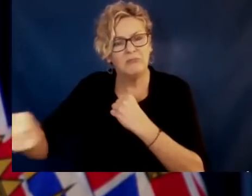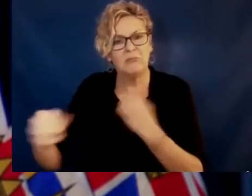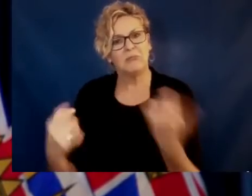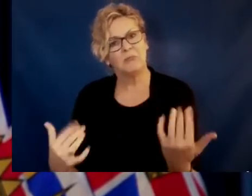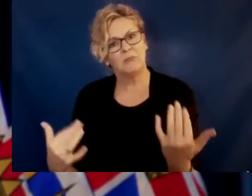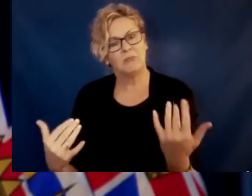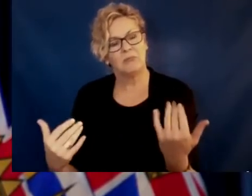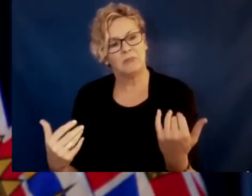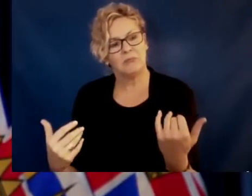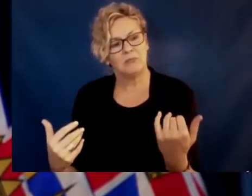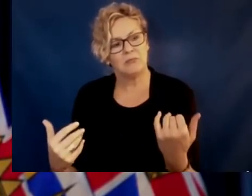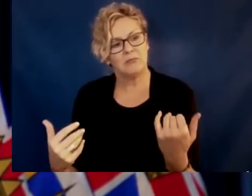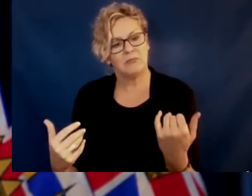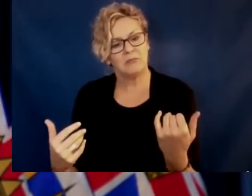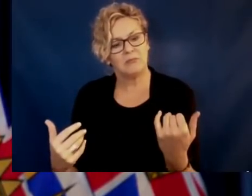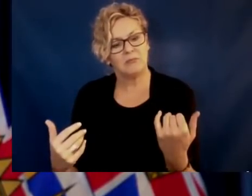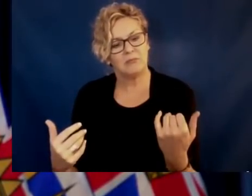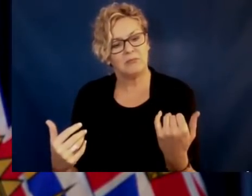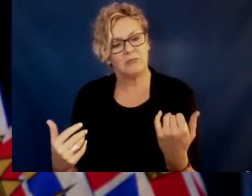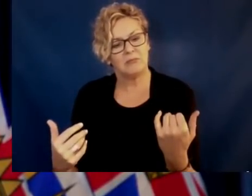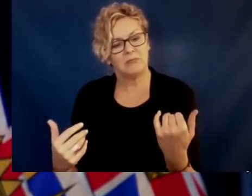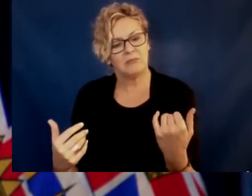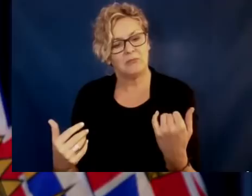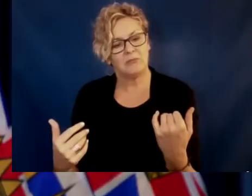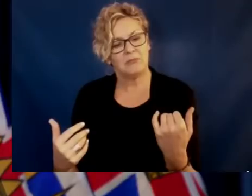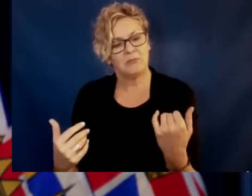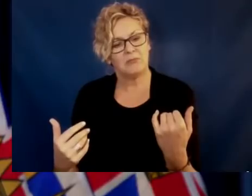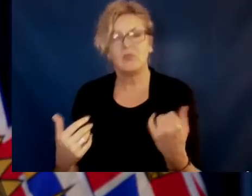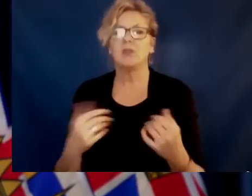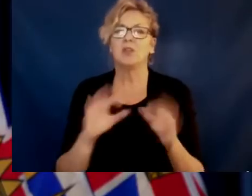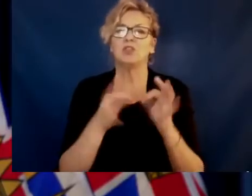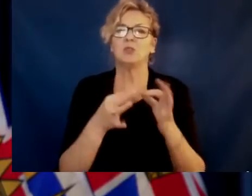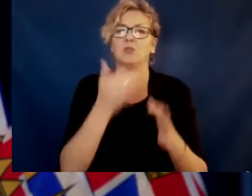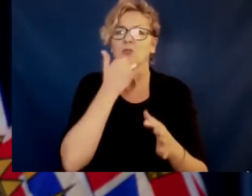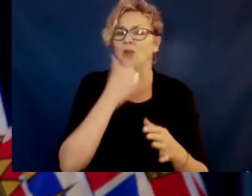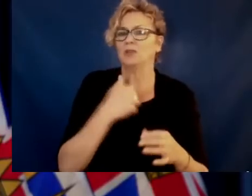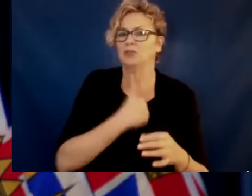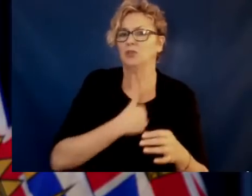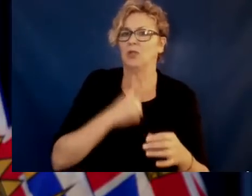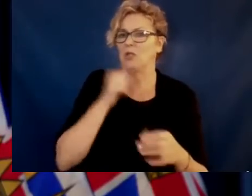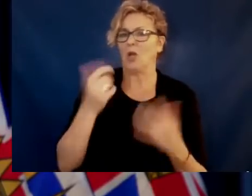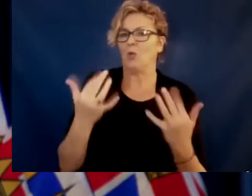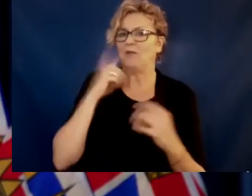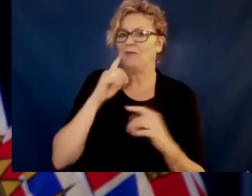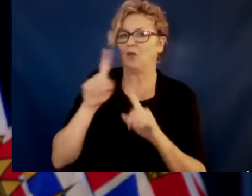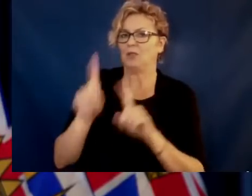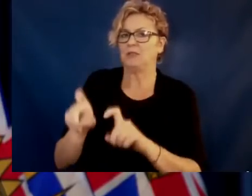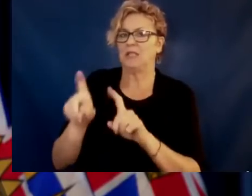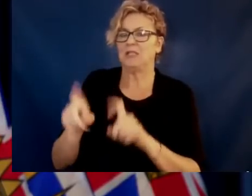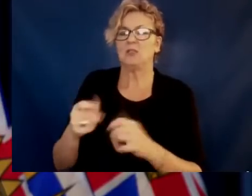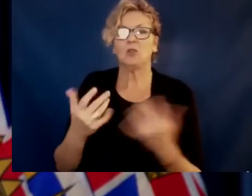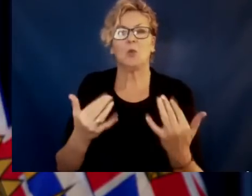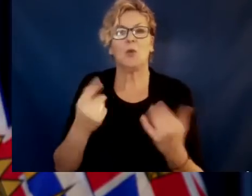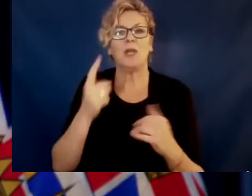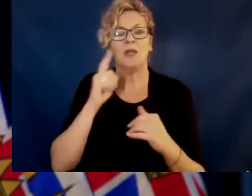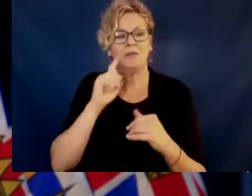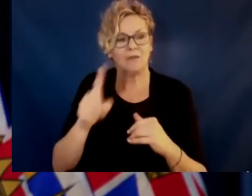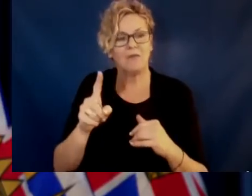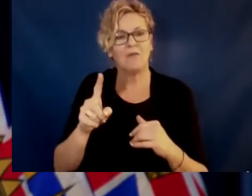doing to support people in recovery, to support people who are using drugs and accessing safe supply, and making sure we can support